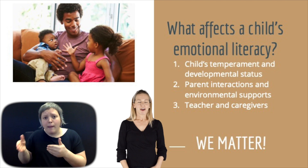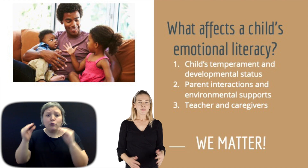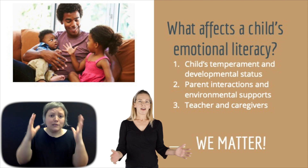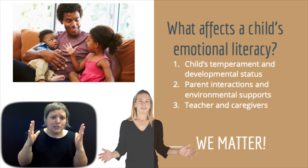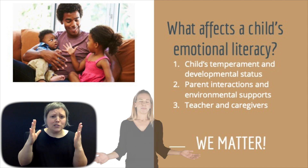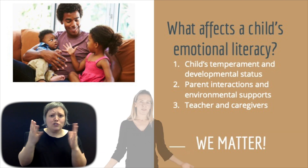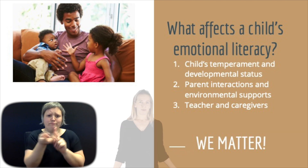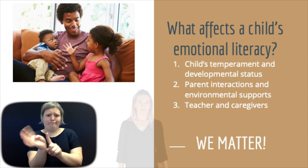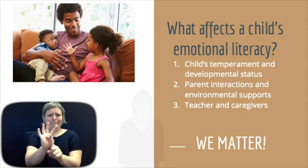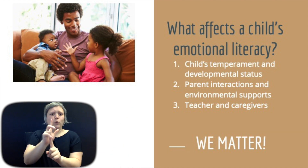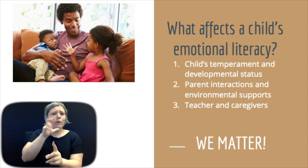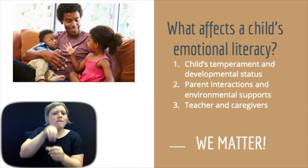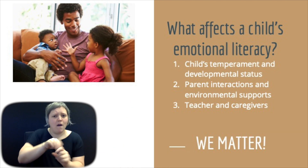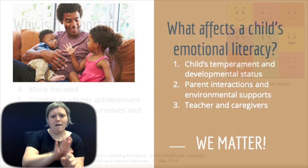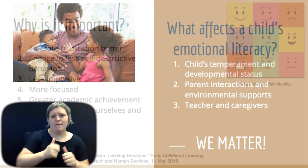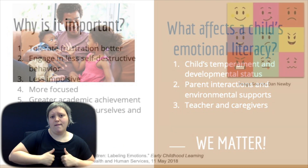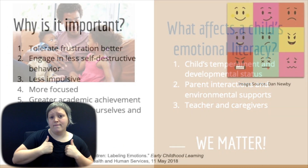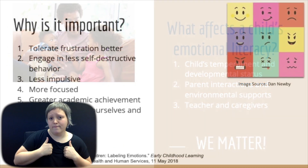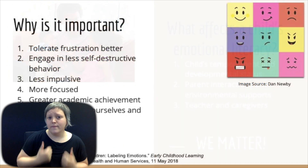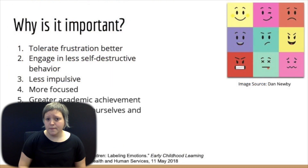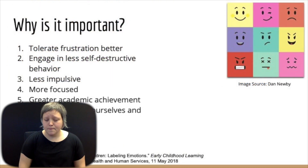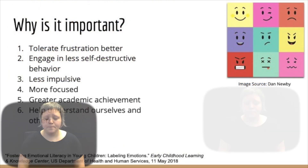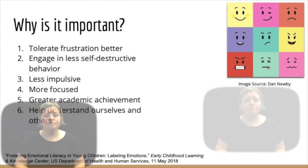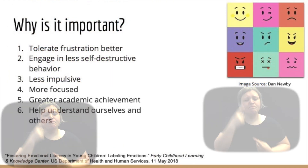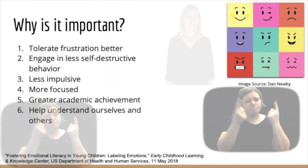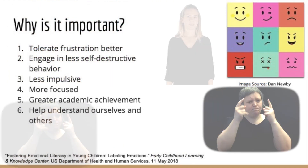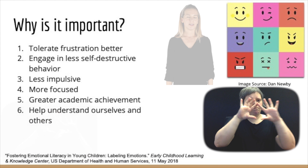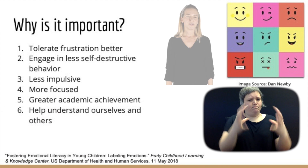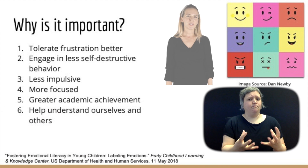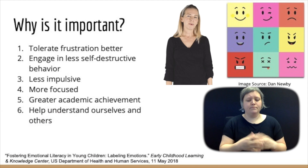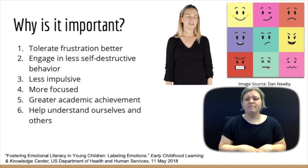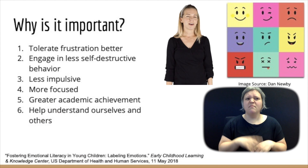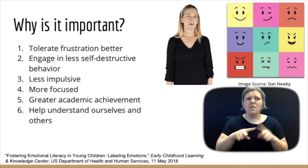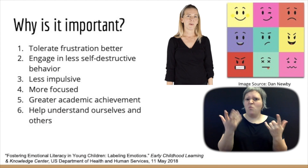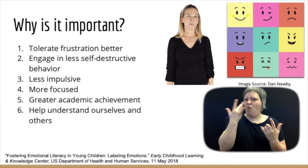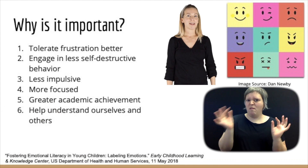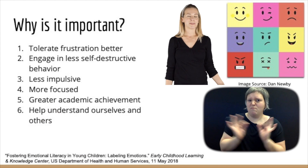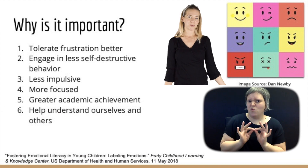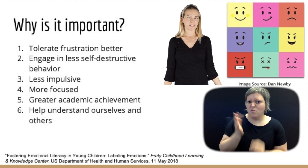So everyone plays a role. So, now we're going to talk about why it's important.